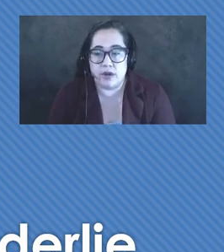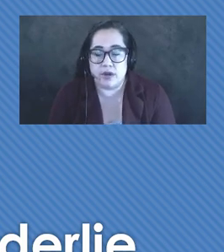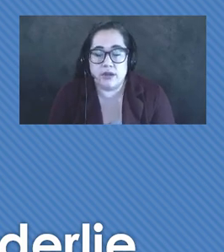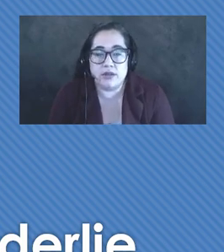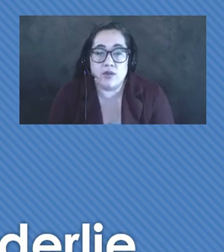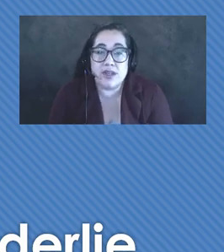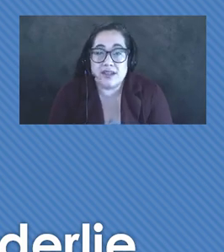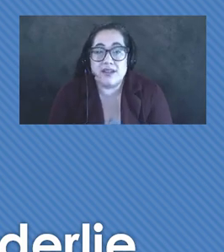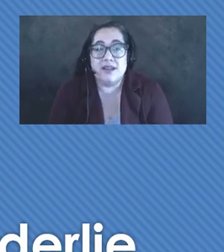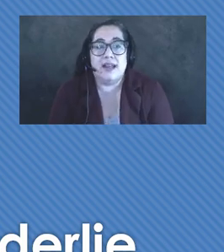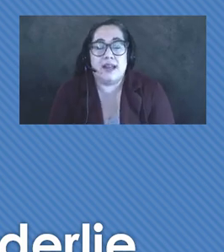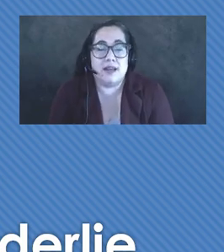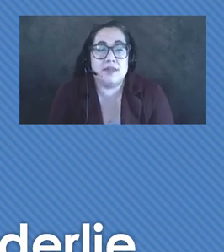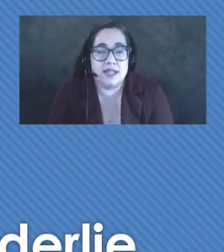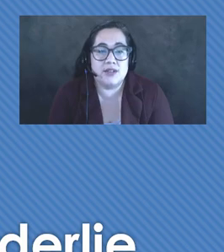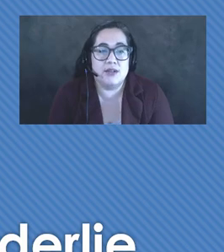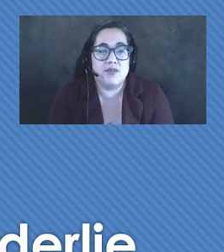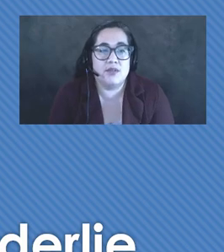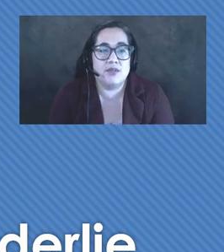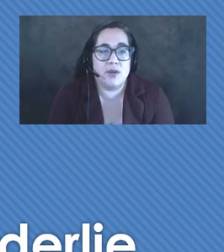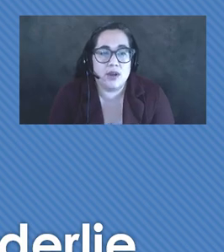work. So really it comes down to if you don't